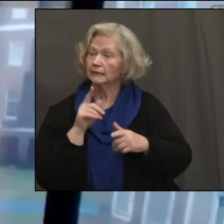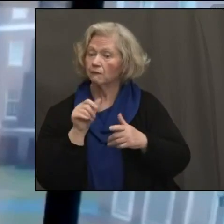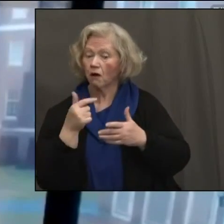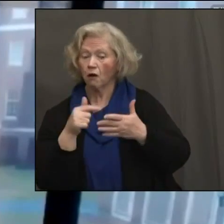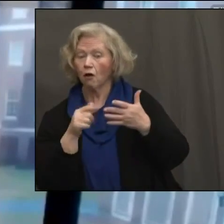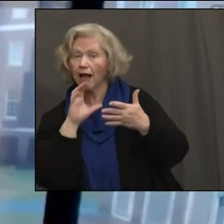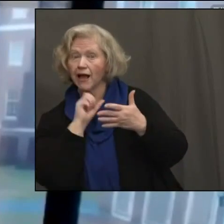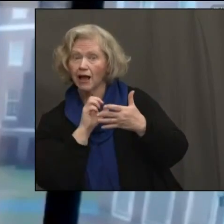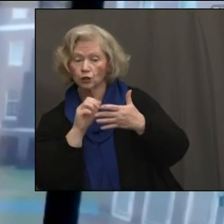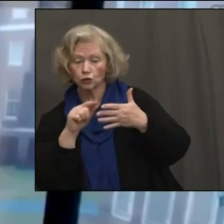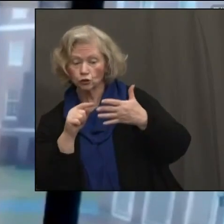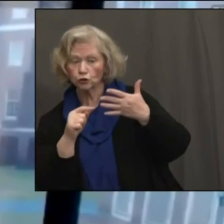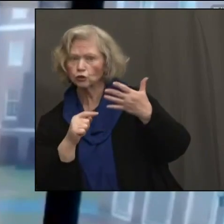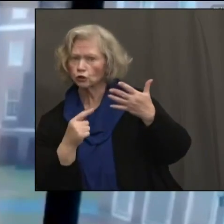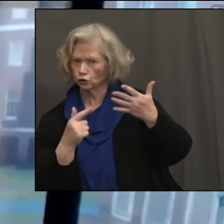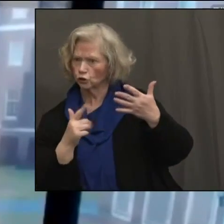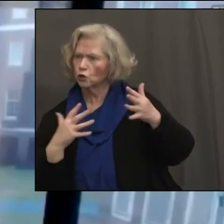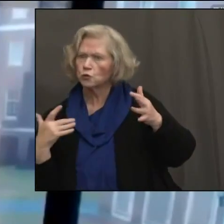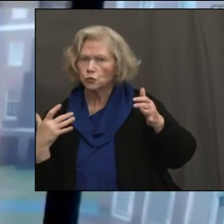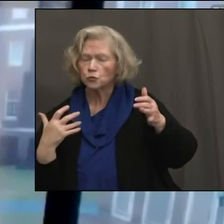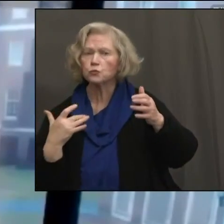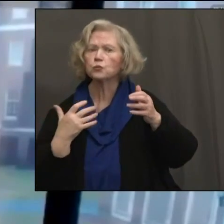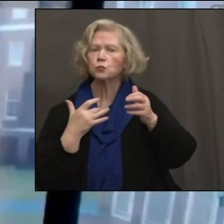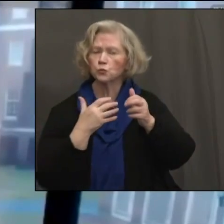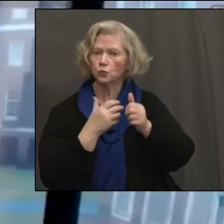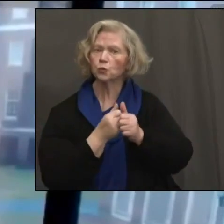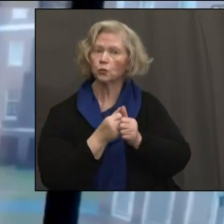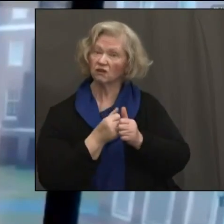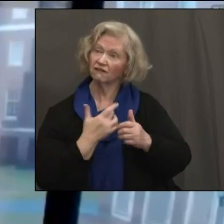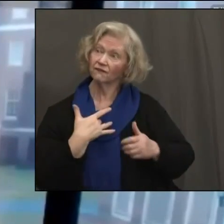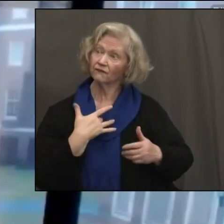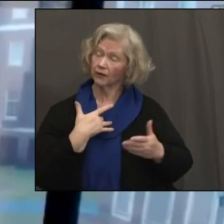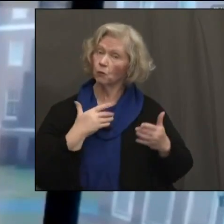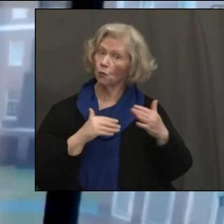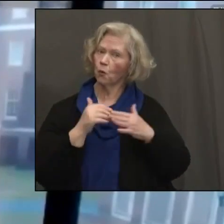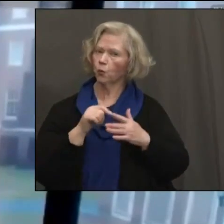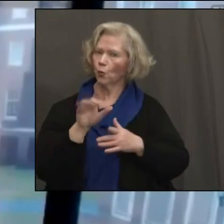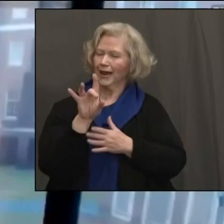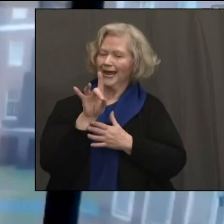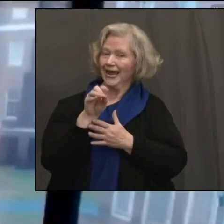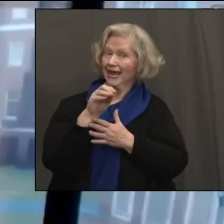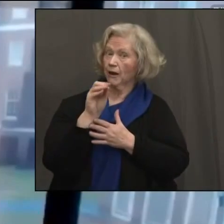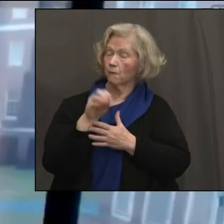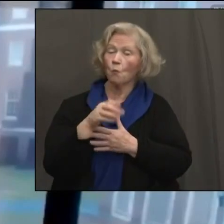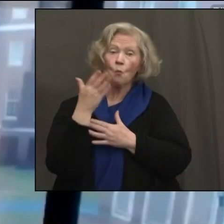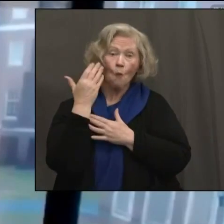THAT 80 PERCENT OF THE POPUL OVER THAT 80 PERCENT OF THE POPUL OVER 75 THAT 80 PERCENT OF THE POPUL OVER 75 WOULD THAT 80 PERCENT OF THE POPUL OVER 75 WOULD BE POPUL OVER 75 WOULD BE POPUL OVER 75 WOULD BE VACCINA POPUL OVER 75 WOULD BE VACCINA AT POPUL OVER 75 WOULD BE VACCINA AT THIS POPUL OVER 75 WOULD BE VACCINA AT THIS POINT POPUL OVER 75 WOULD BE VACCINA AT THIS POINT AND POPUL OVER 75 WOULD BE VACCINA AT THIS POINT AND IT VACCINA AT THIS POINT AND IT VACCINA AT THIS POINT AND IT SEEM VACCINA AT THIS POINT AND IT SEEM L VACCINA AT THIS POINT AND IT SEEM L WER VACCINA AT THIS POINT AND IT SEEM L WER ON VACCINA AT THIS POINT AND IT SEEM L WER ON TRACK VACCINA AT THIS POINT AND IT SEEM L WER ON TRACK FOR SEEM L WER ON TRACK FOR SEEM L WER ON TRACK FOR ALL SEEM L WER ON TRACK FOR ALL THE SEEM L WER ON TRACK FOR ALL THE OTHER